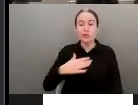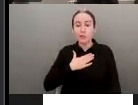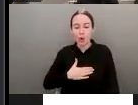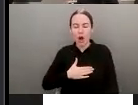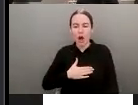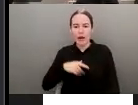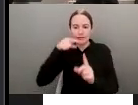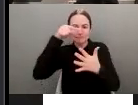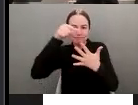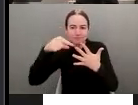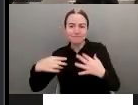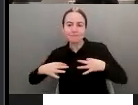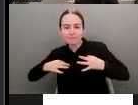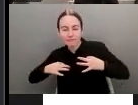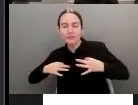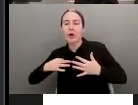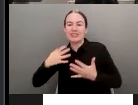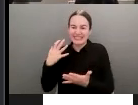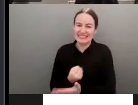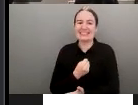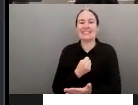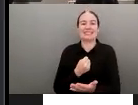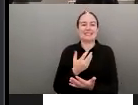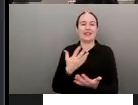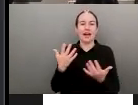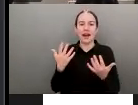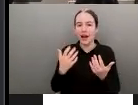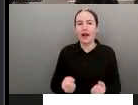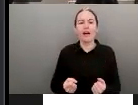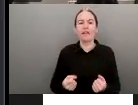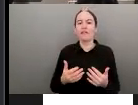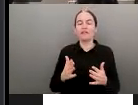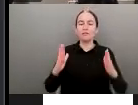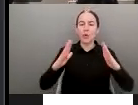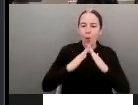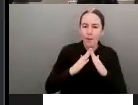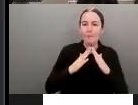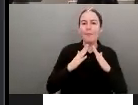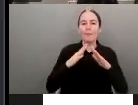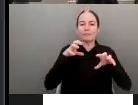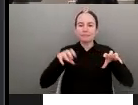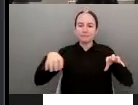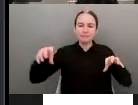lingerie edit, and the new season, about home, apparently, looking at the picture.